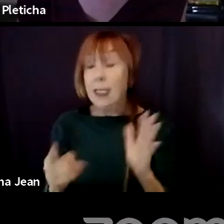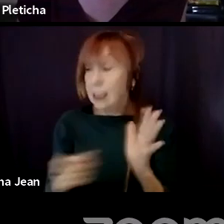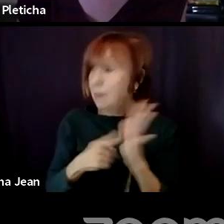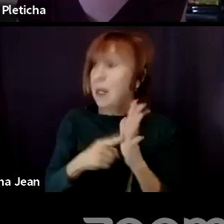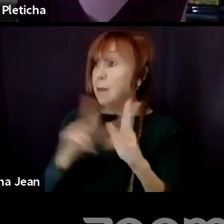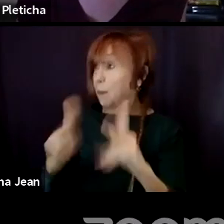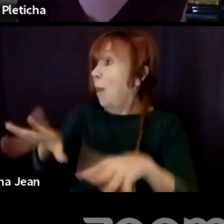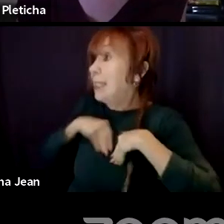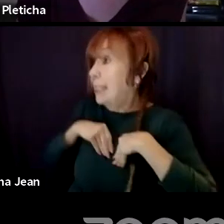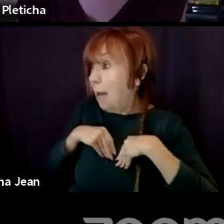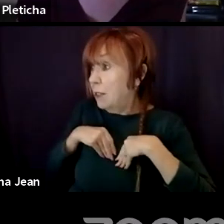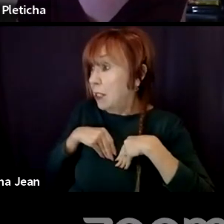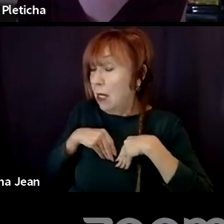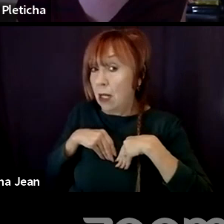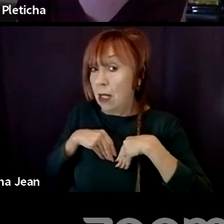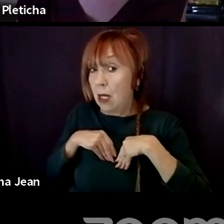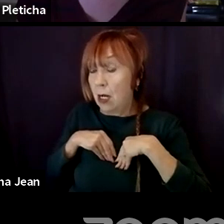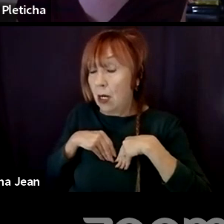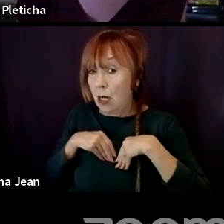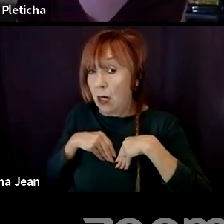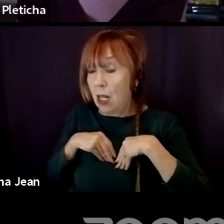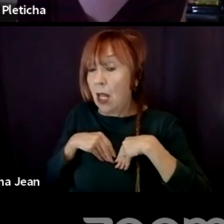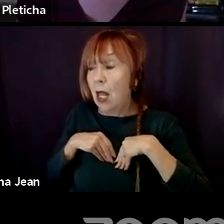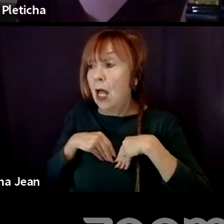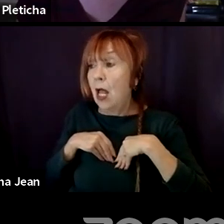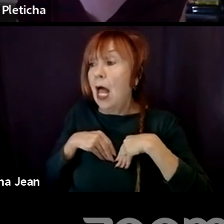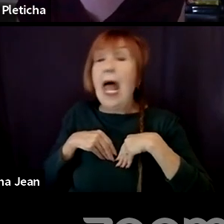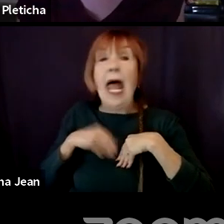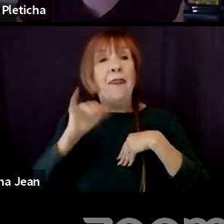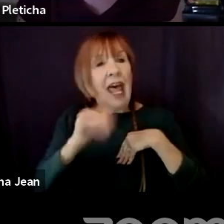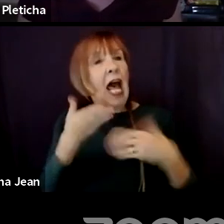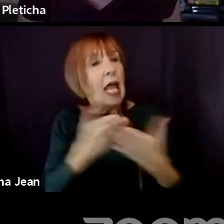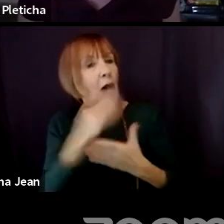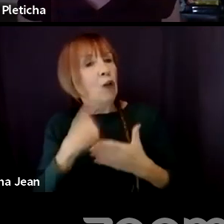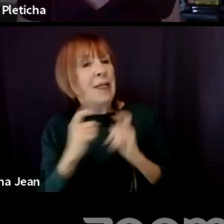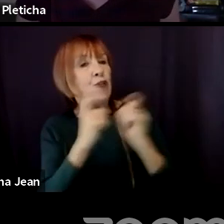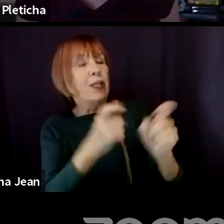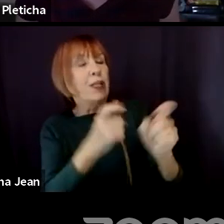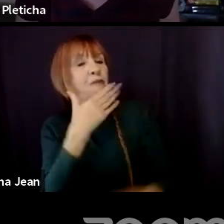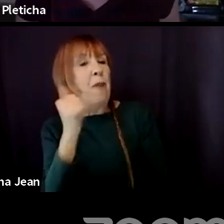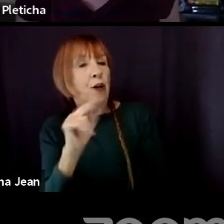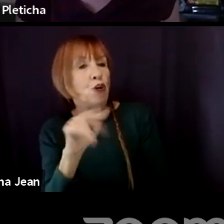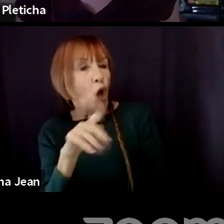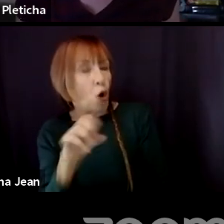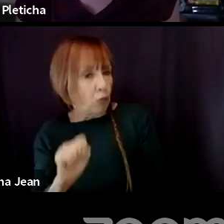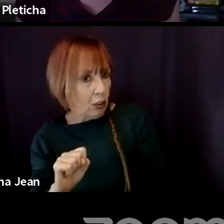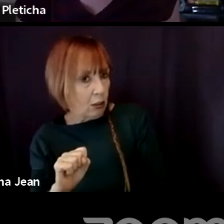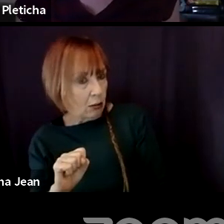I end up giving better notes than I would have otherwise, because they're asking me to look at it again.